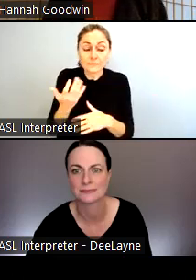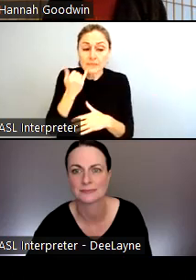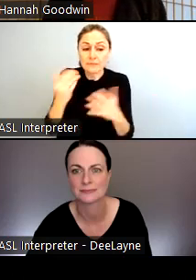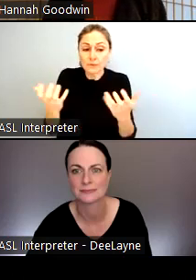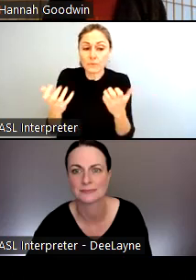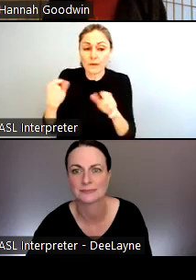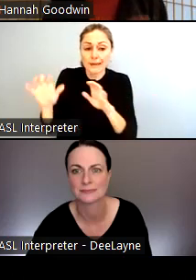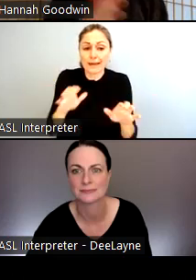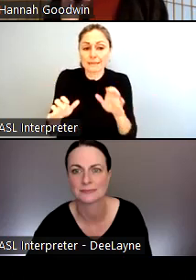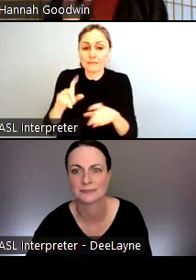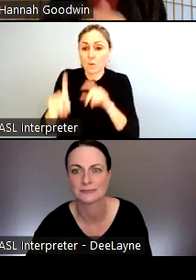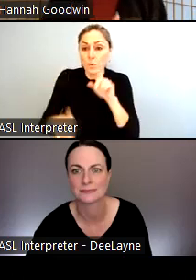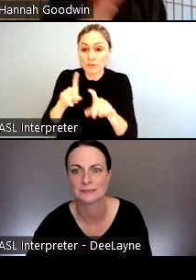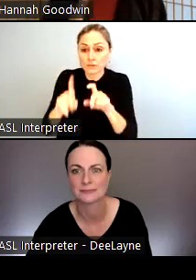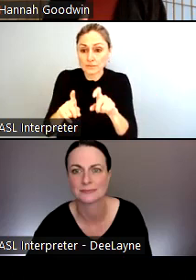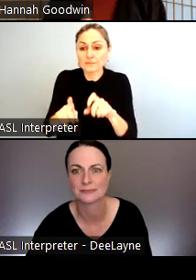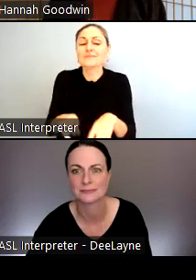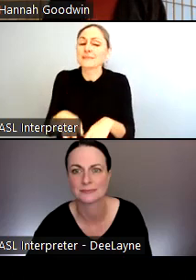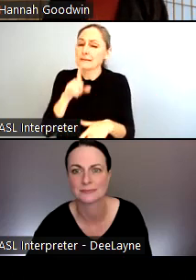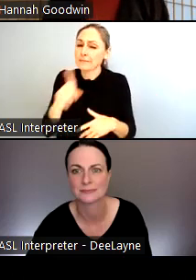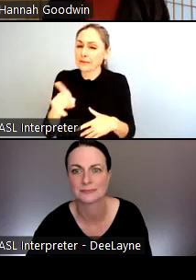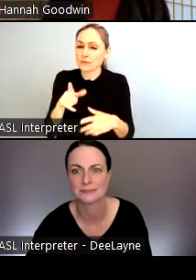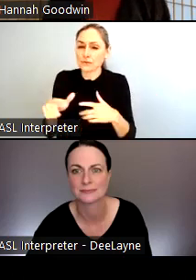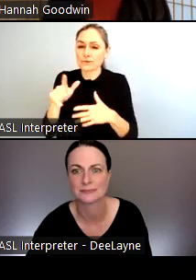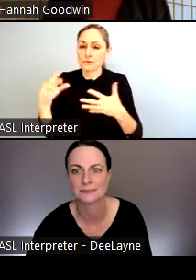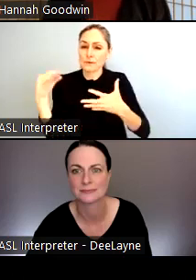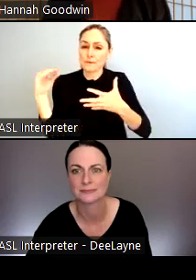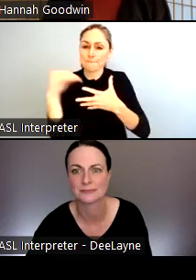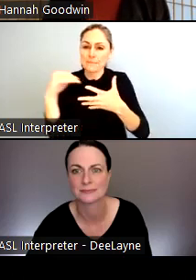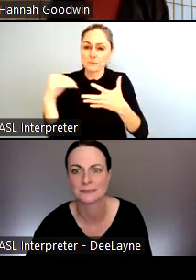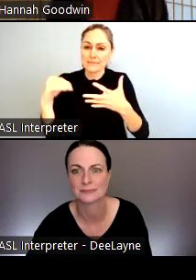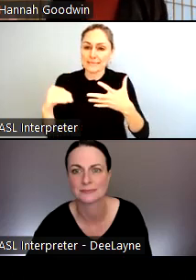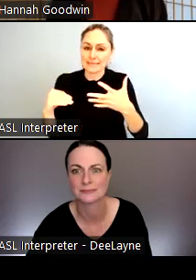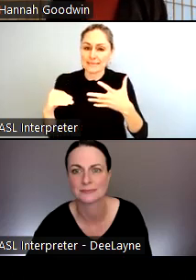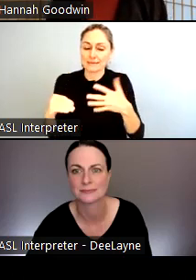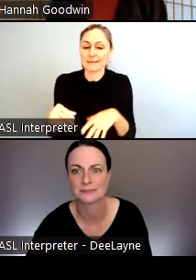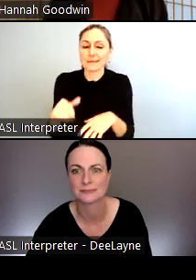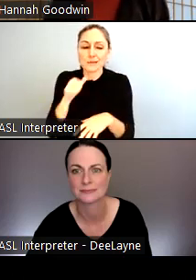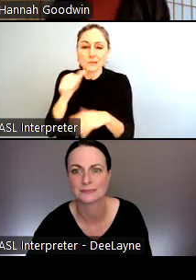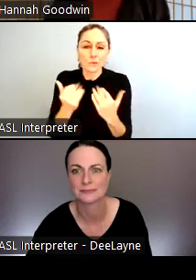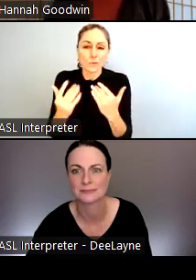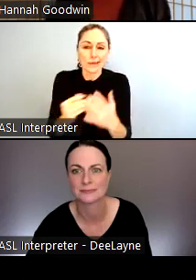then please be sure to build it in and not just wait till the end.